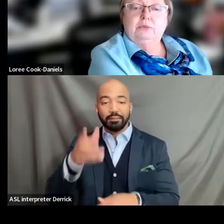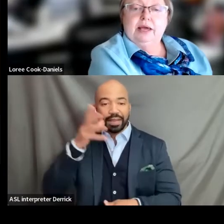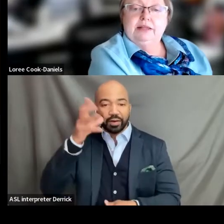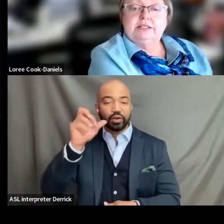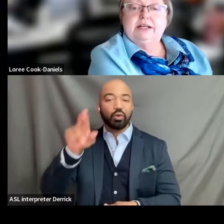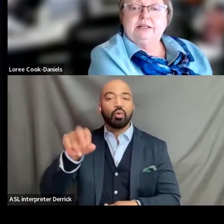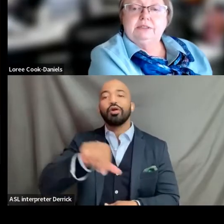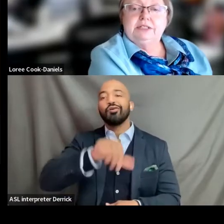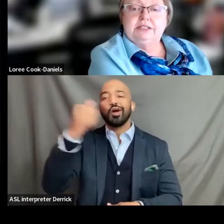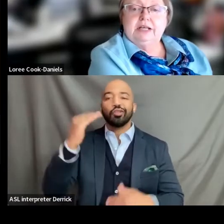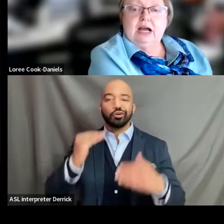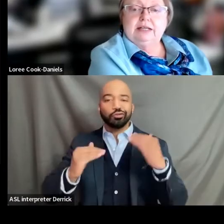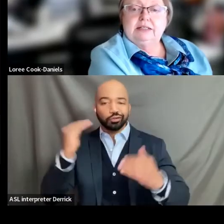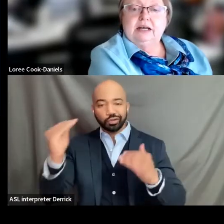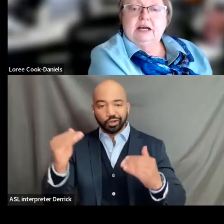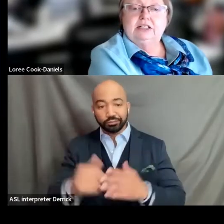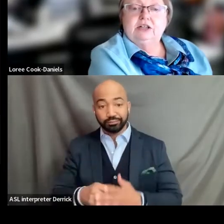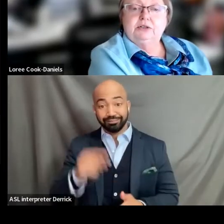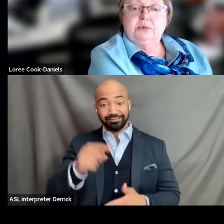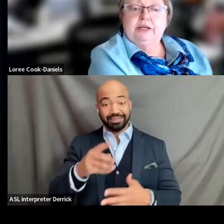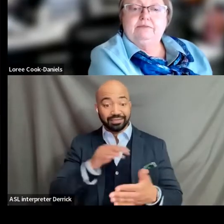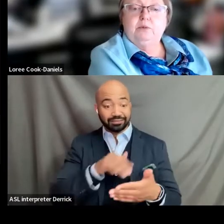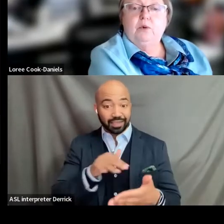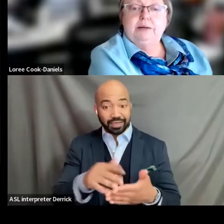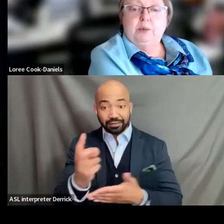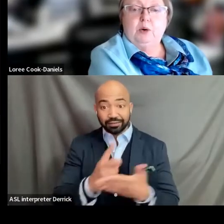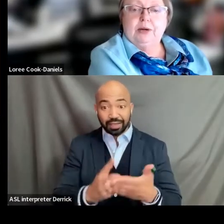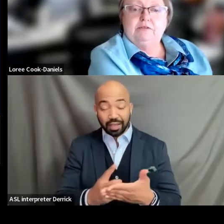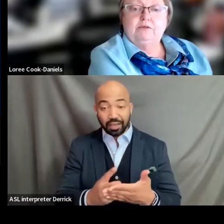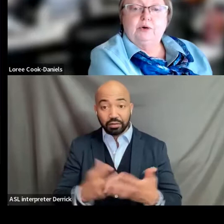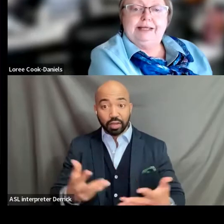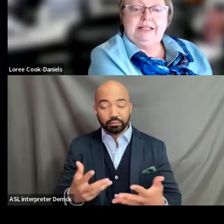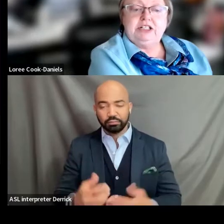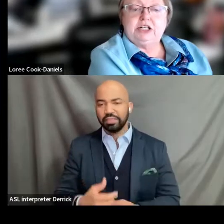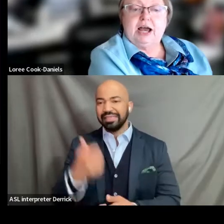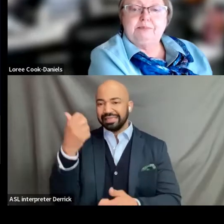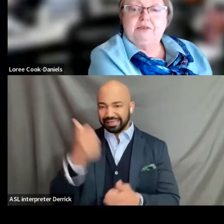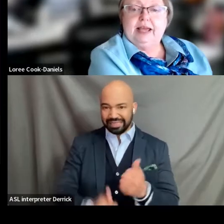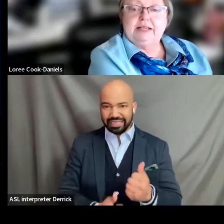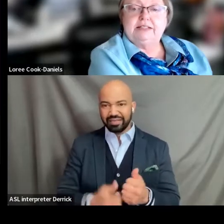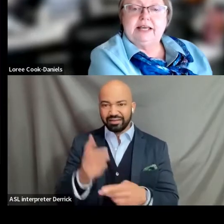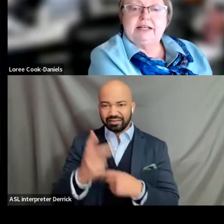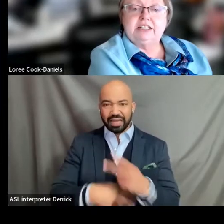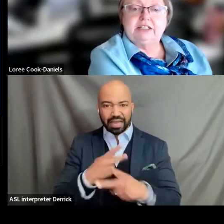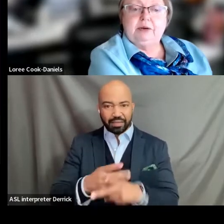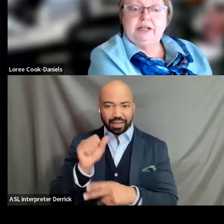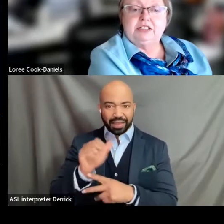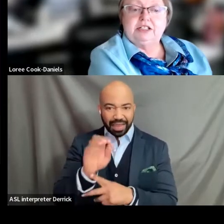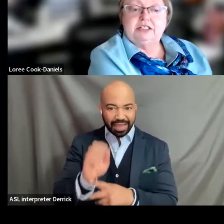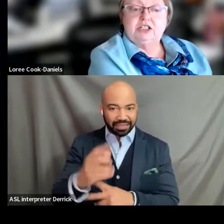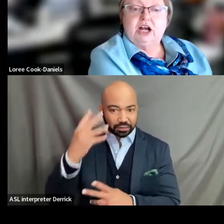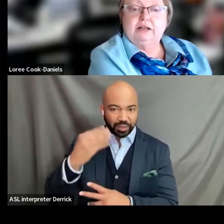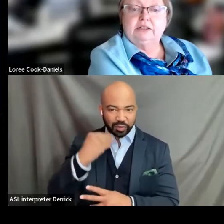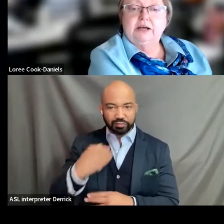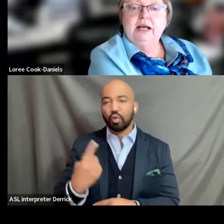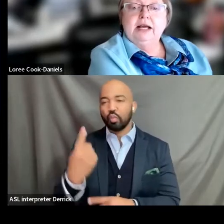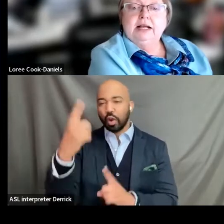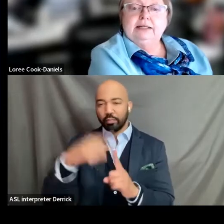The way the study was designed, adults were given one point for each type of ACE they had experienced as a child